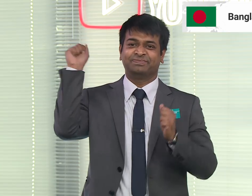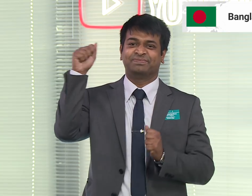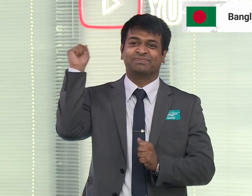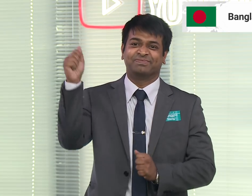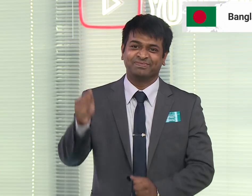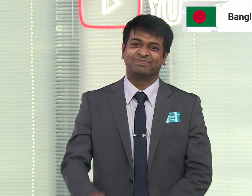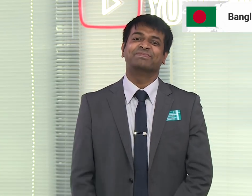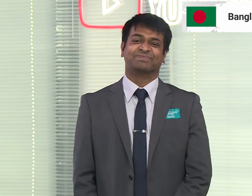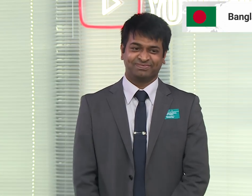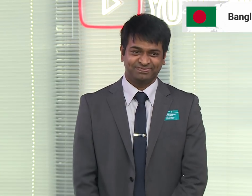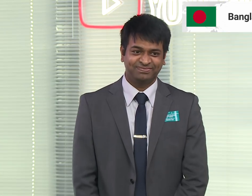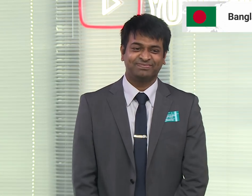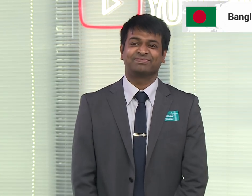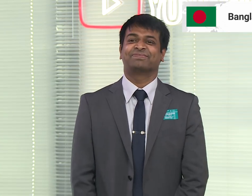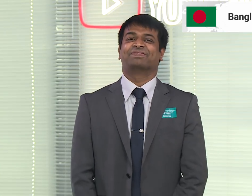Can you please show us your country sign and greetings.